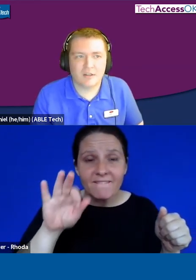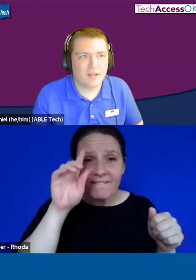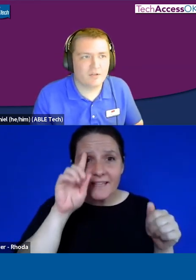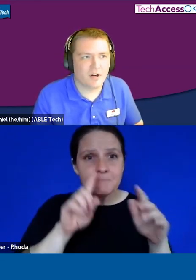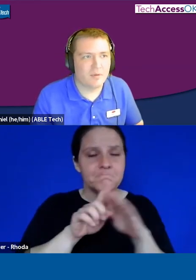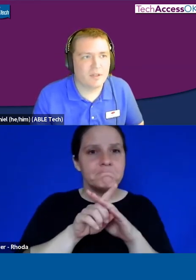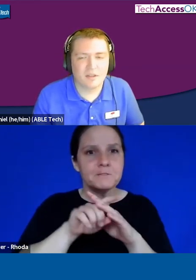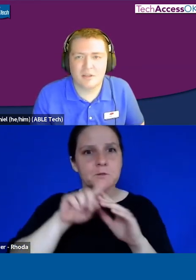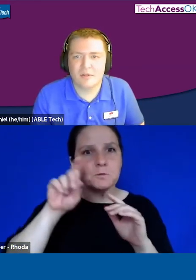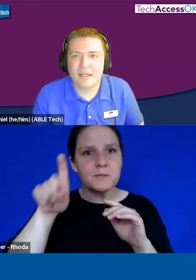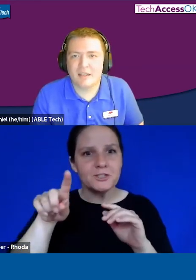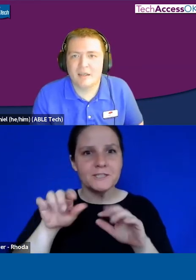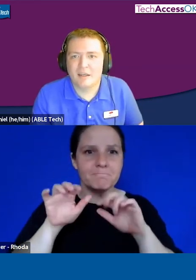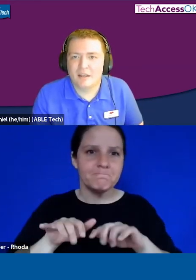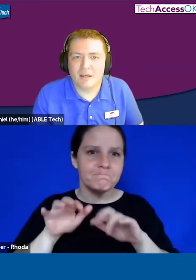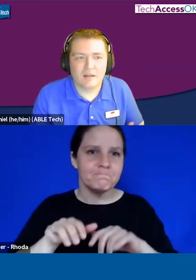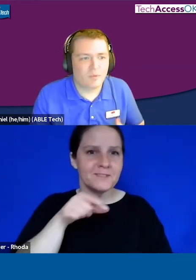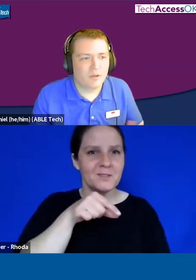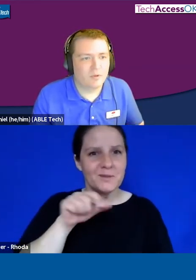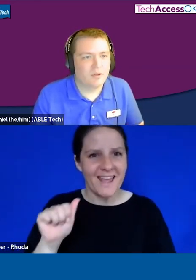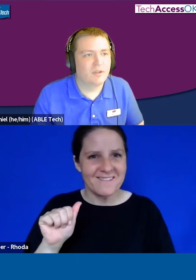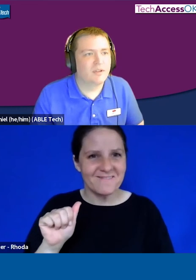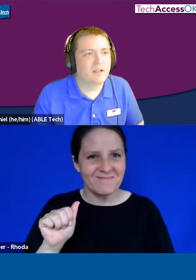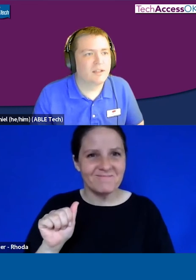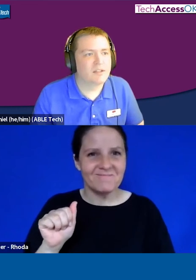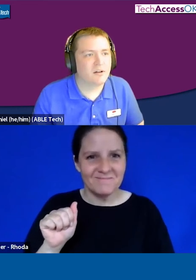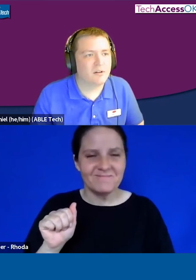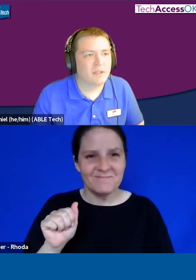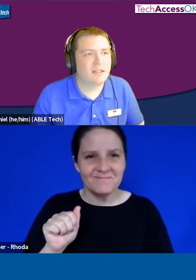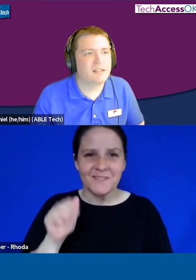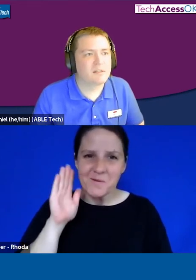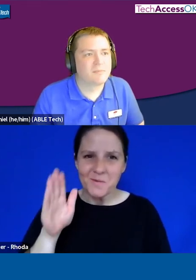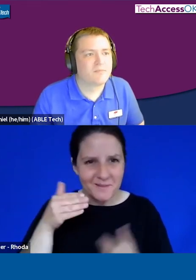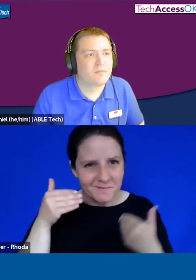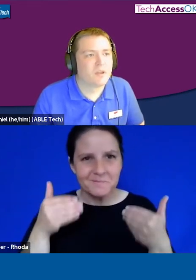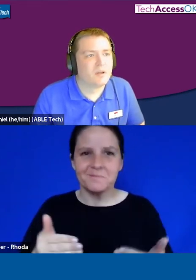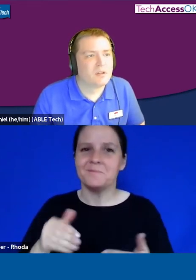go ahead and drop them into the Q and A and we will get started with these.